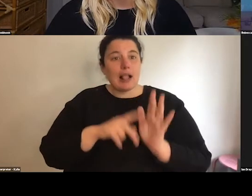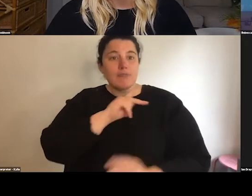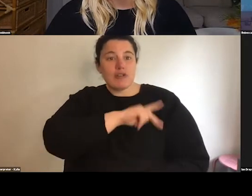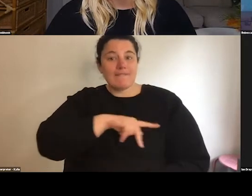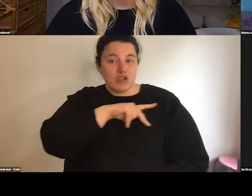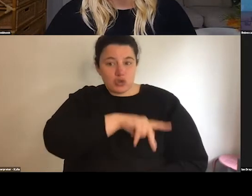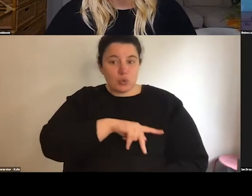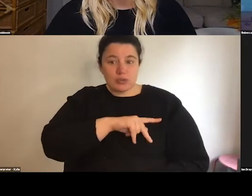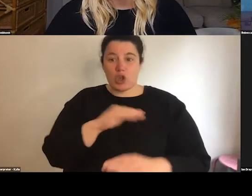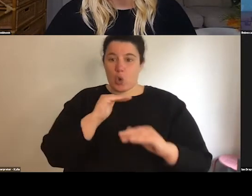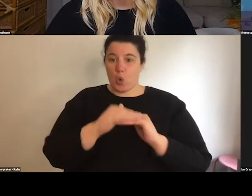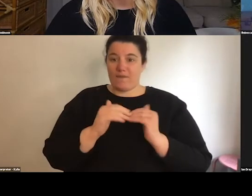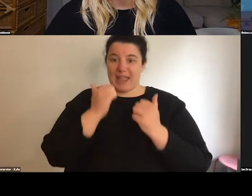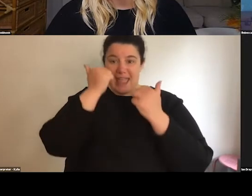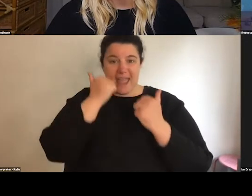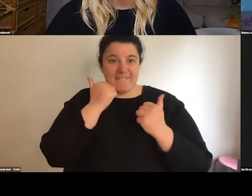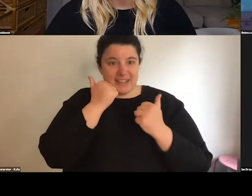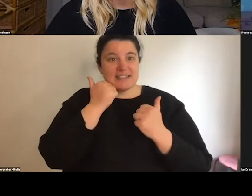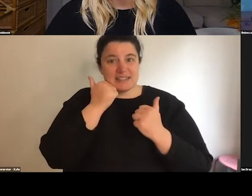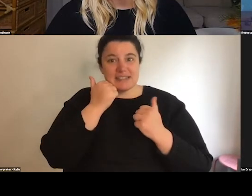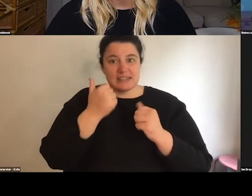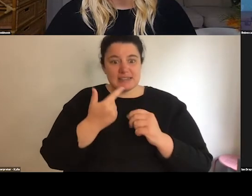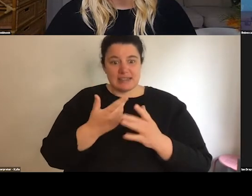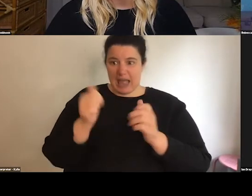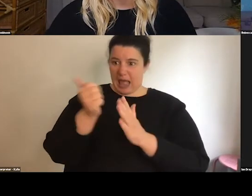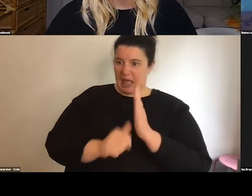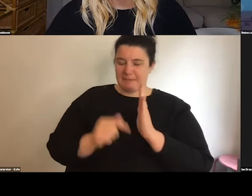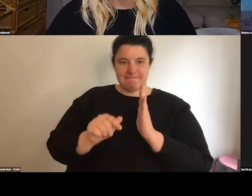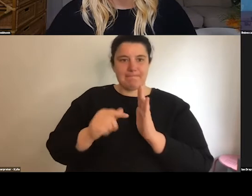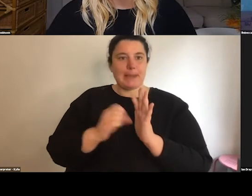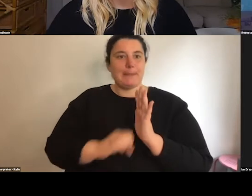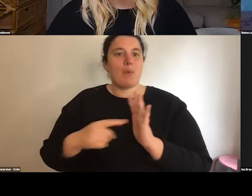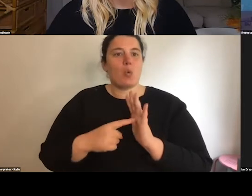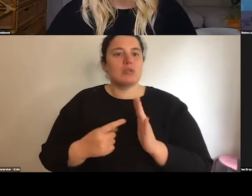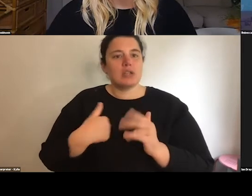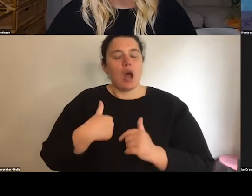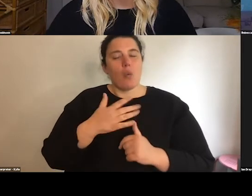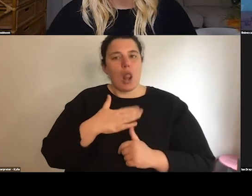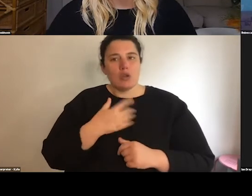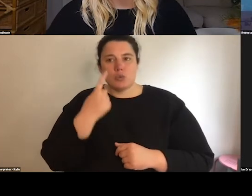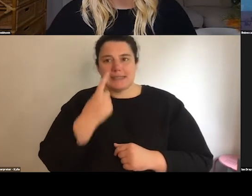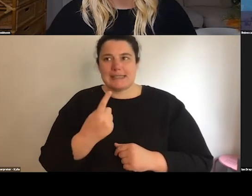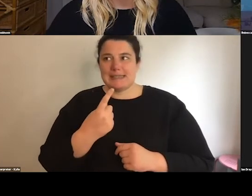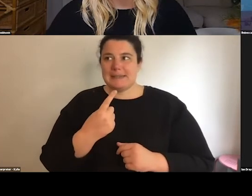around the evidence base and practical application of the arts. So I'd really like to see how - it's not an answer, I'm sorry, Rebecca,